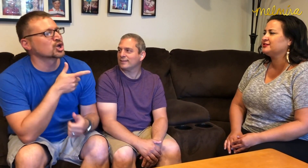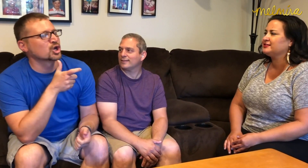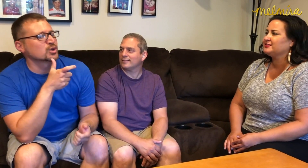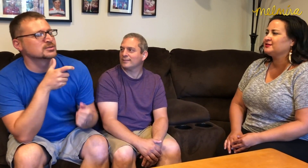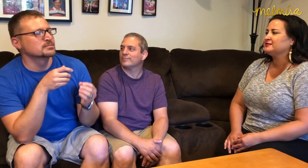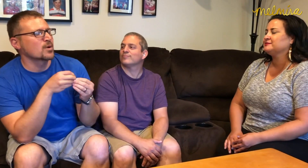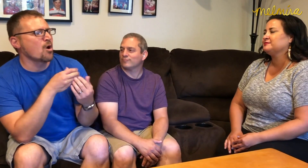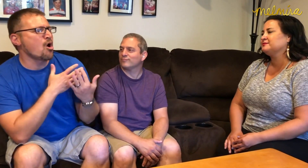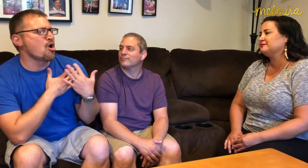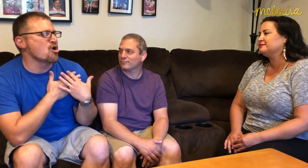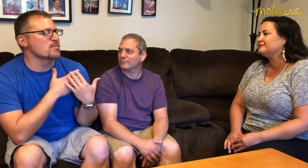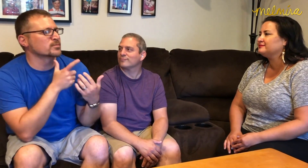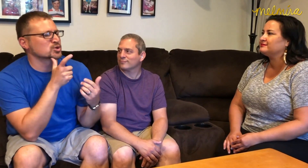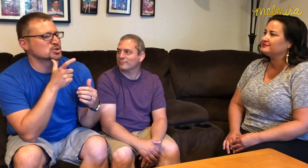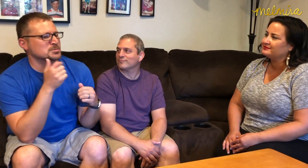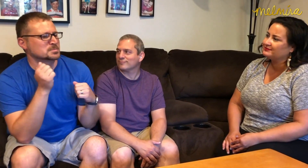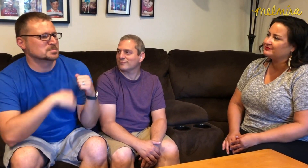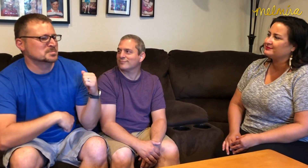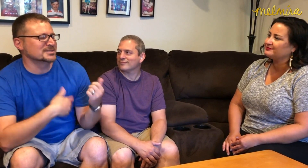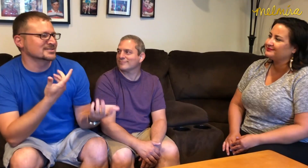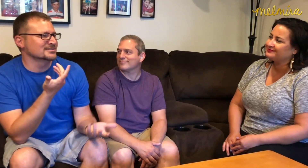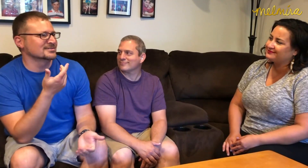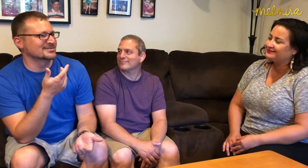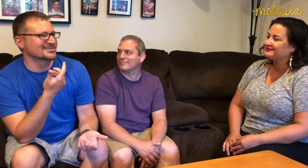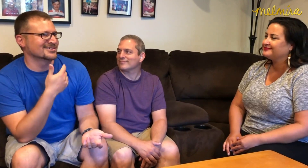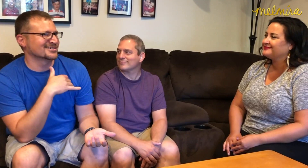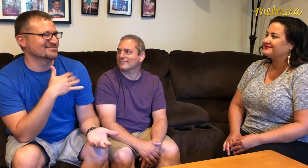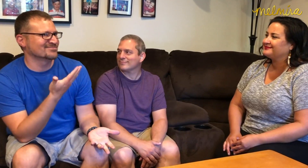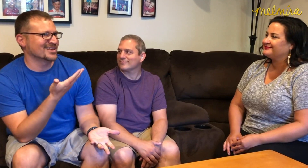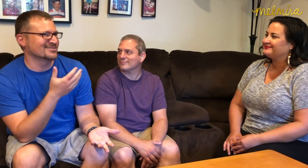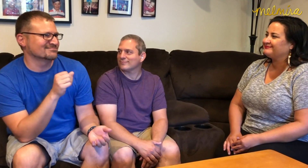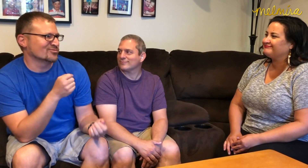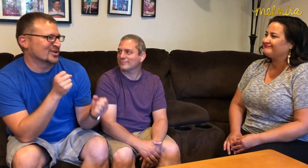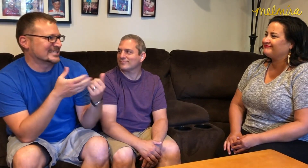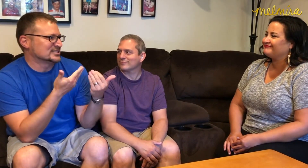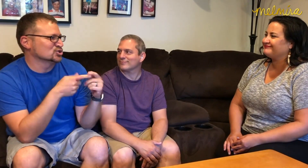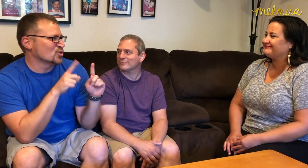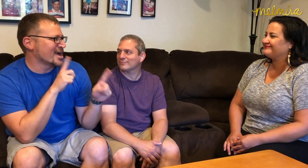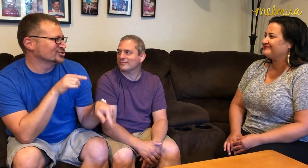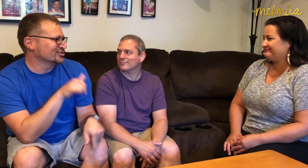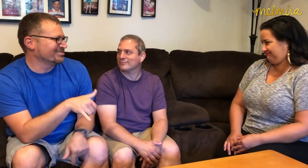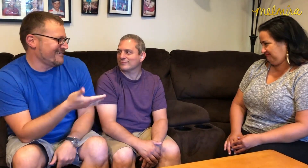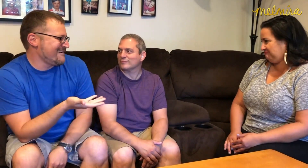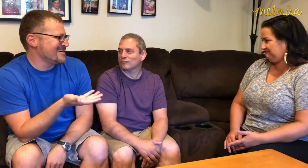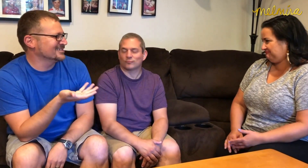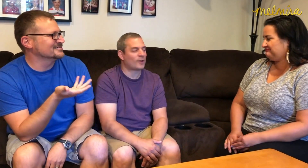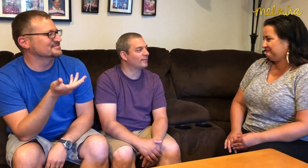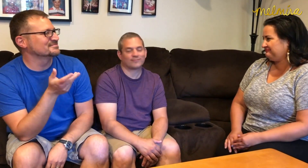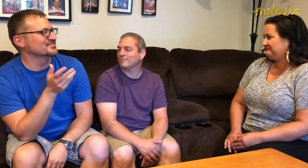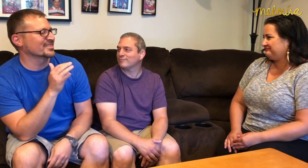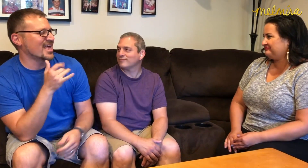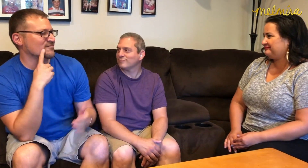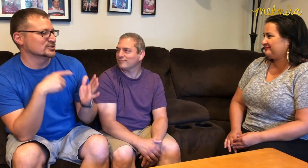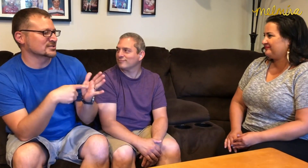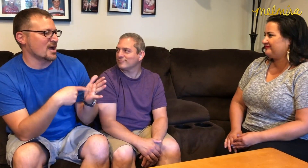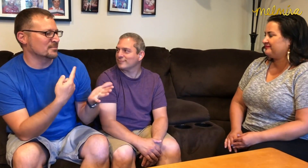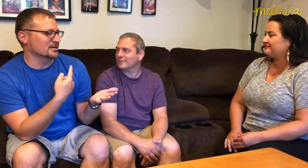Who's more gentle? Who's more firm? It's easier to answer that. Like for example,